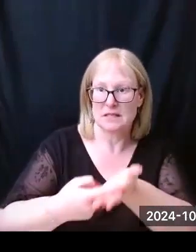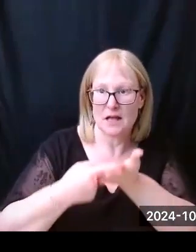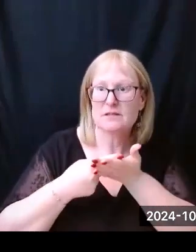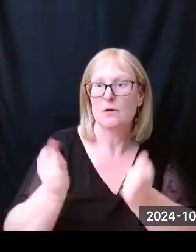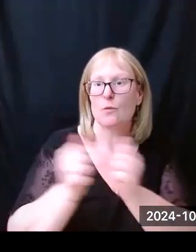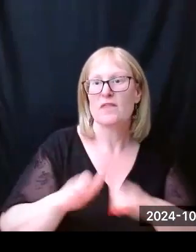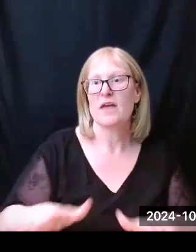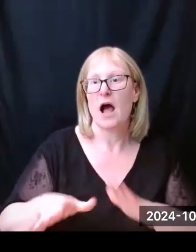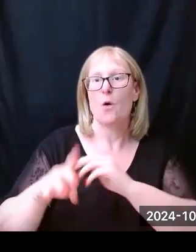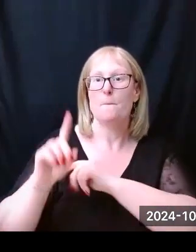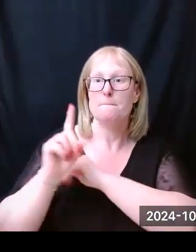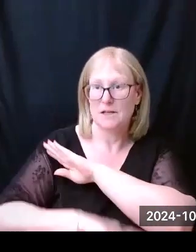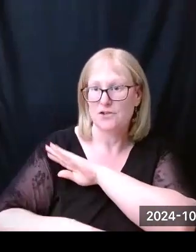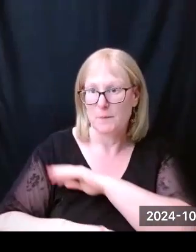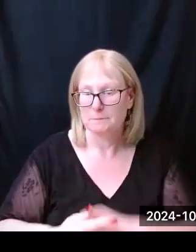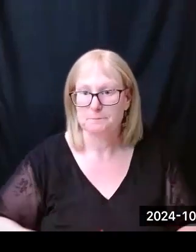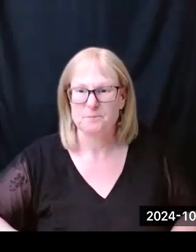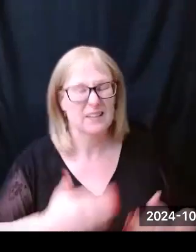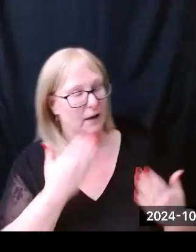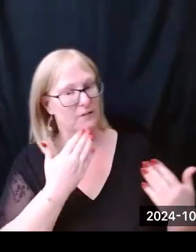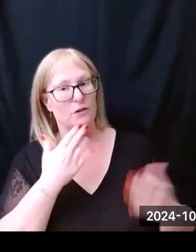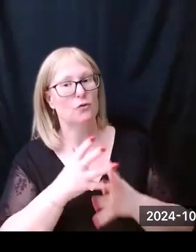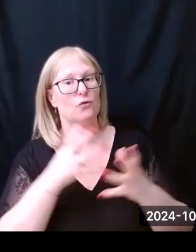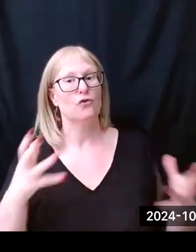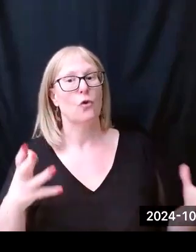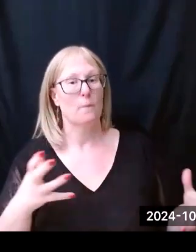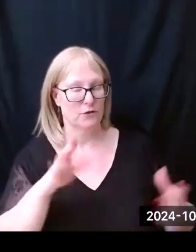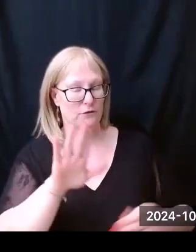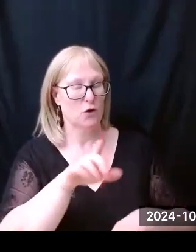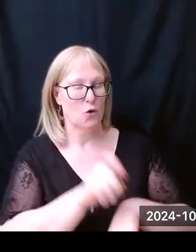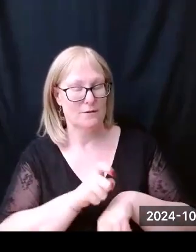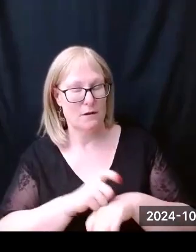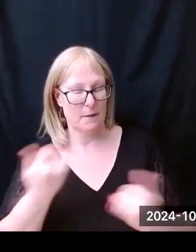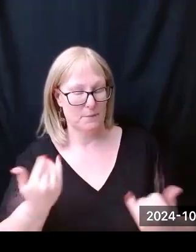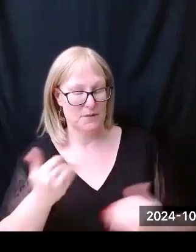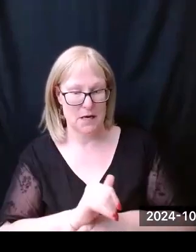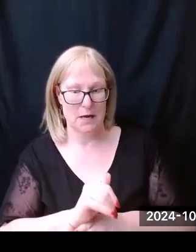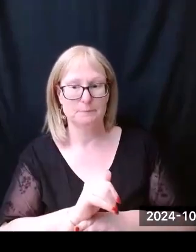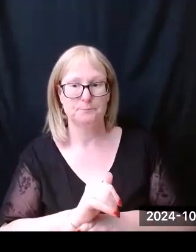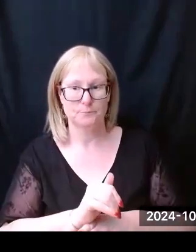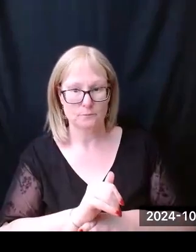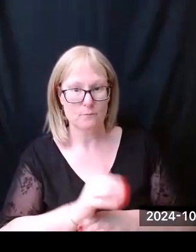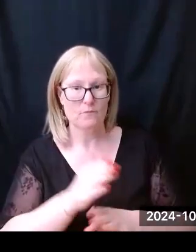Thank you so much for taking the time to chat with us tonight for sharing all